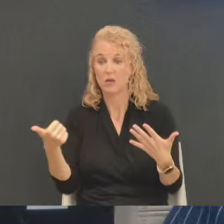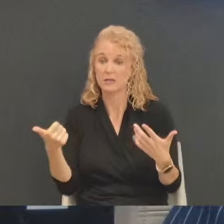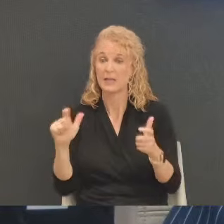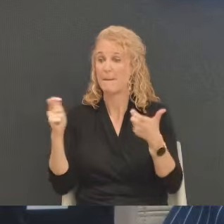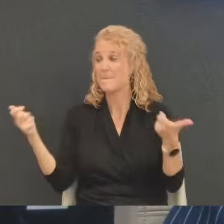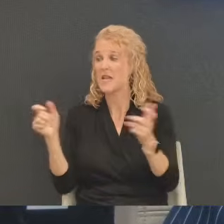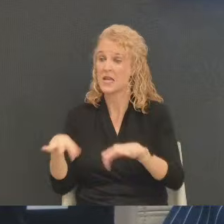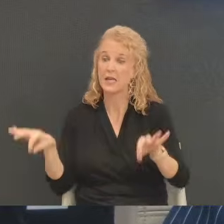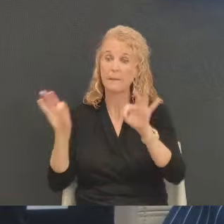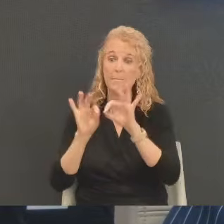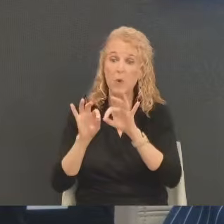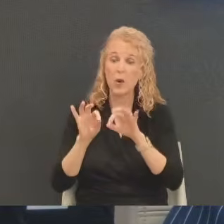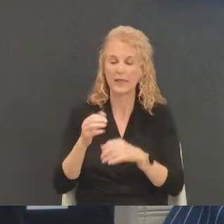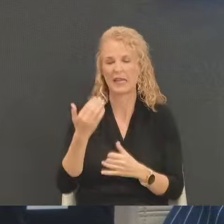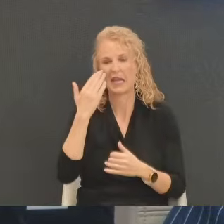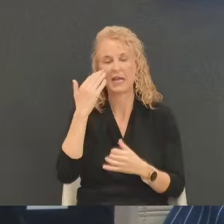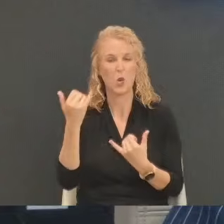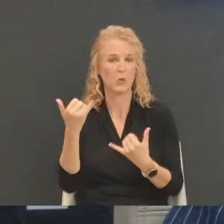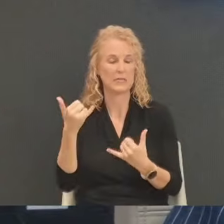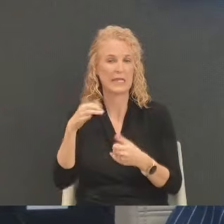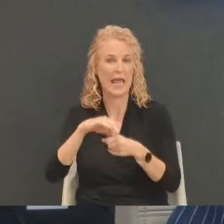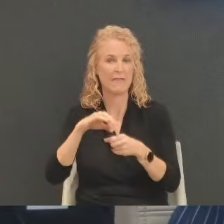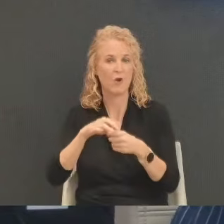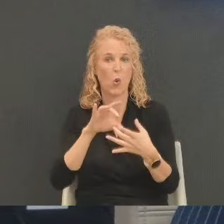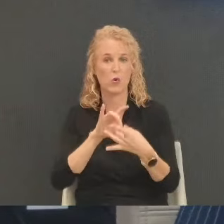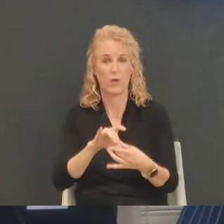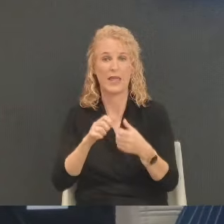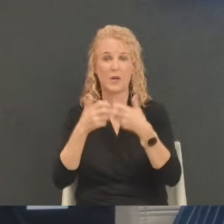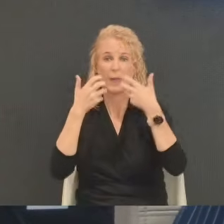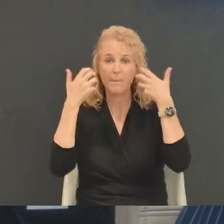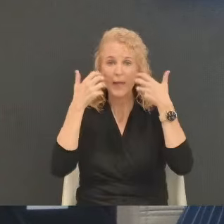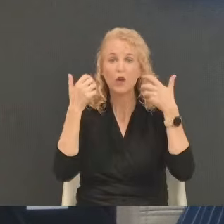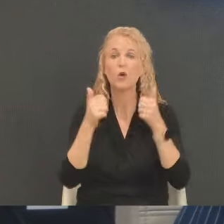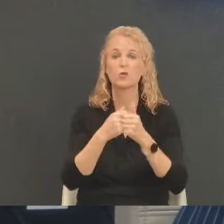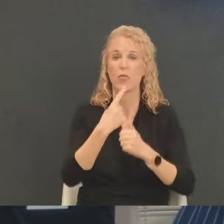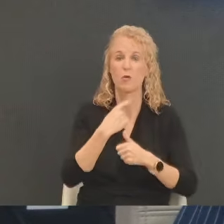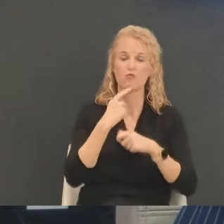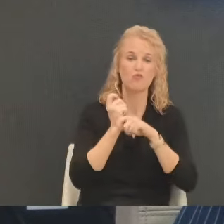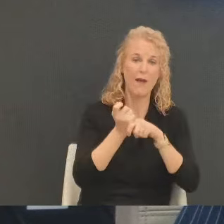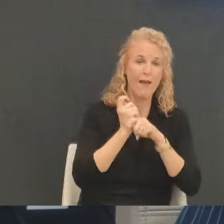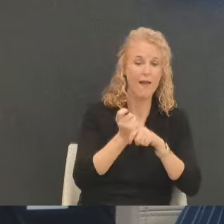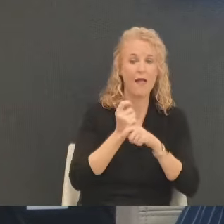getting ready to vote on some stuff with Bengals and Reds and I've also been in meetings with Mr.